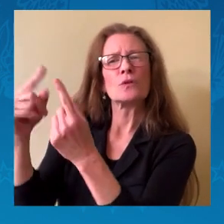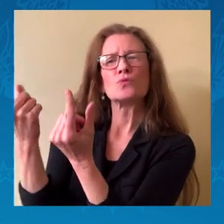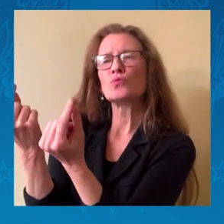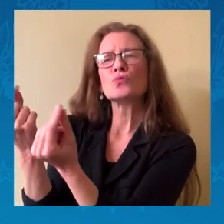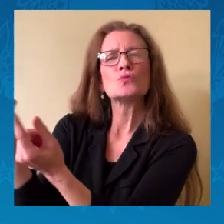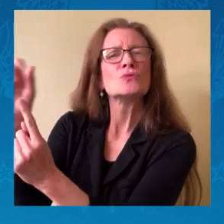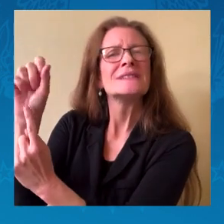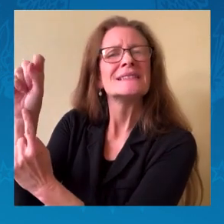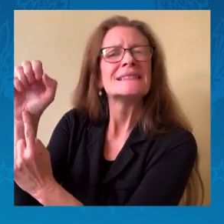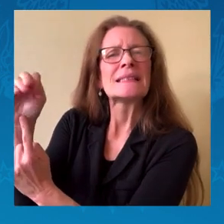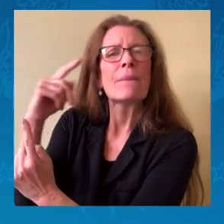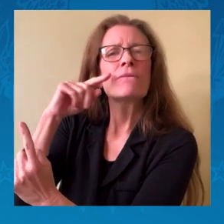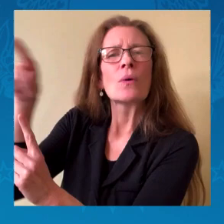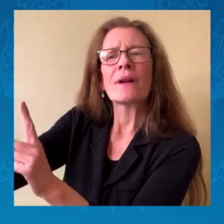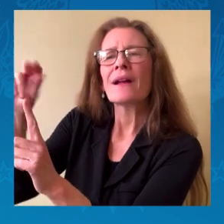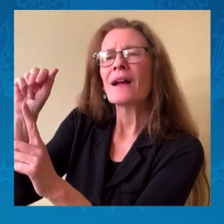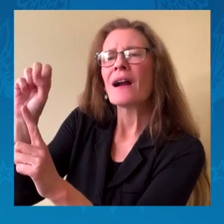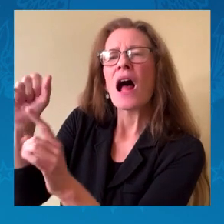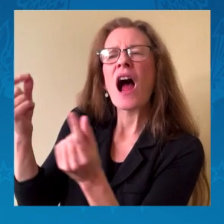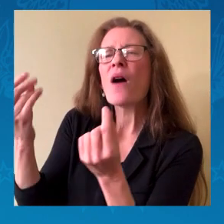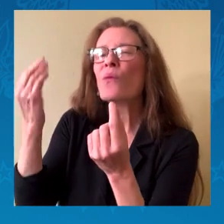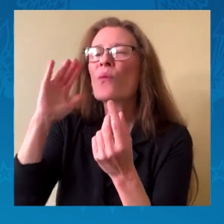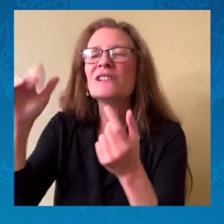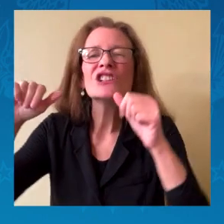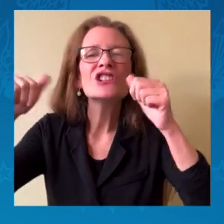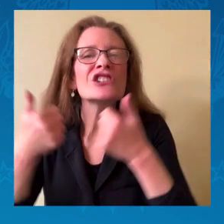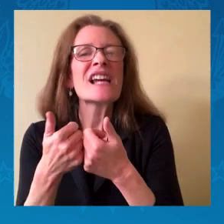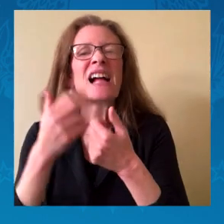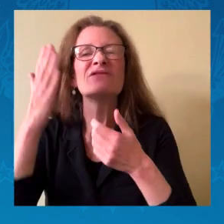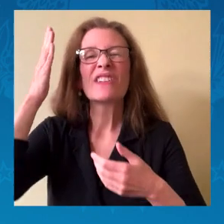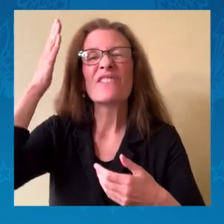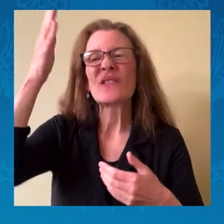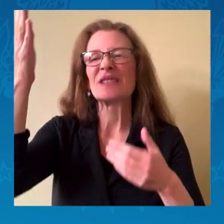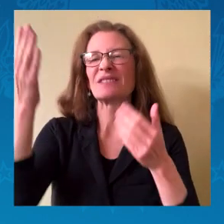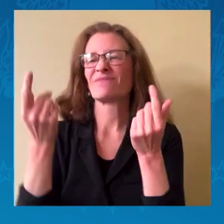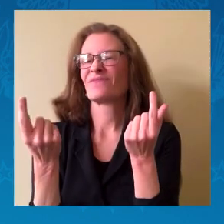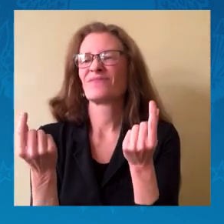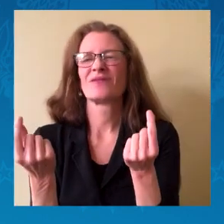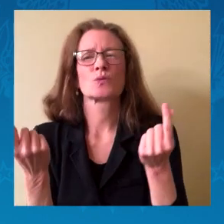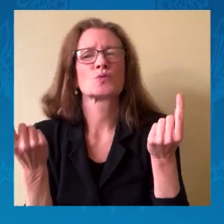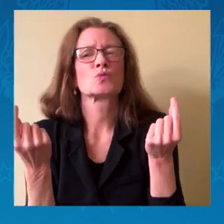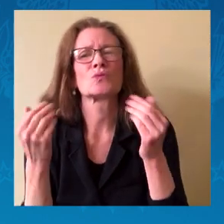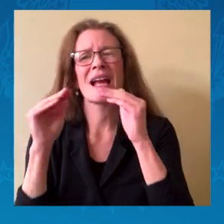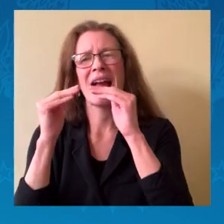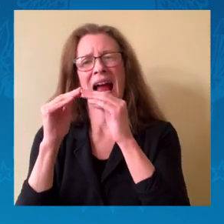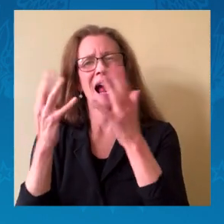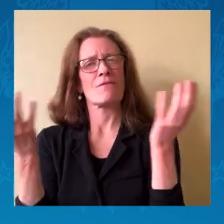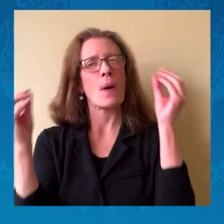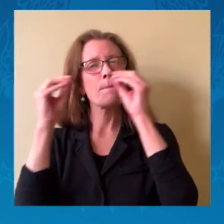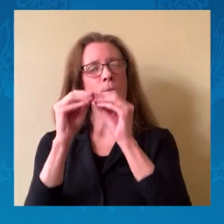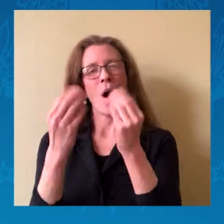but also our goal to increase and inspire the number of students who pursue a STEM profession.